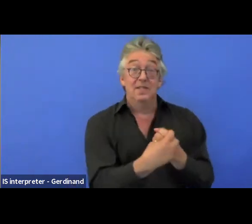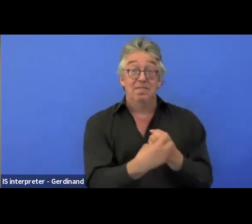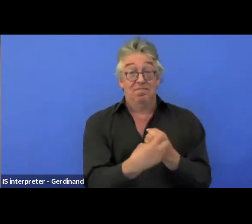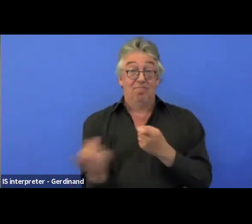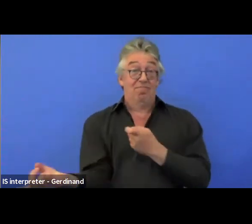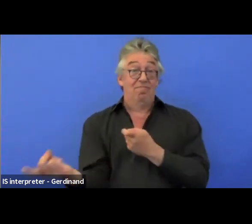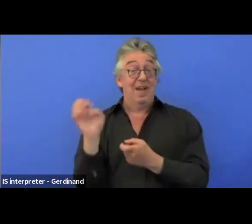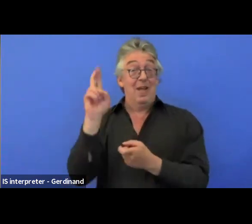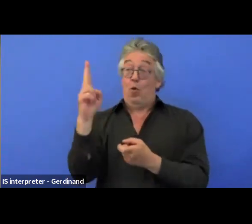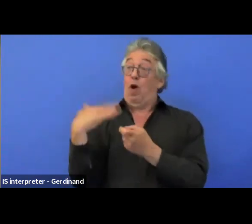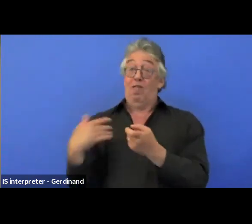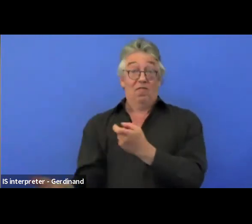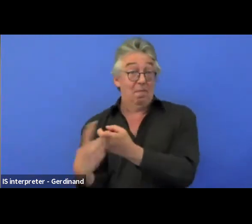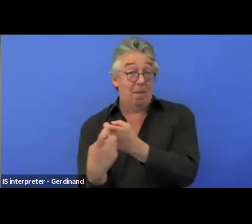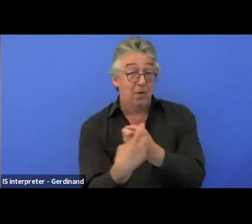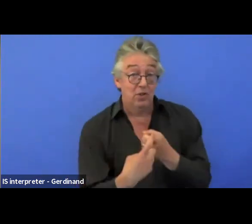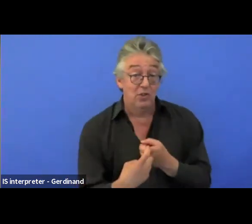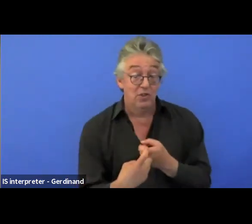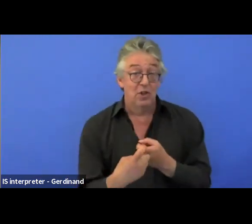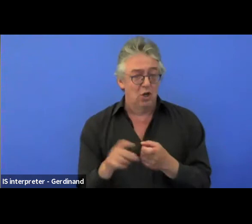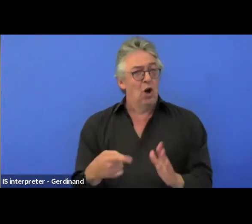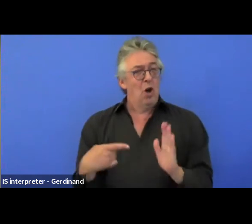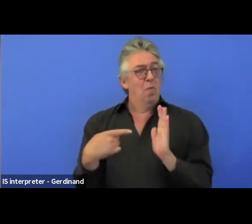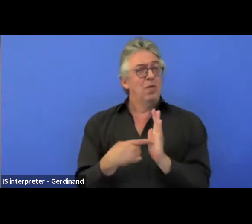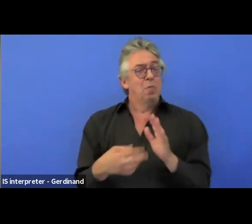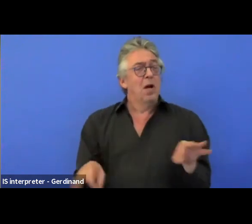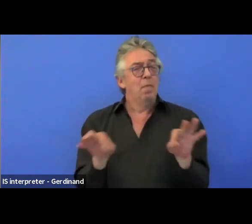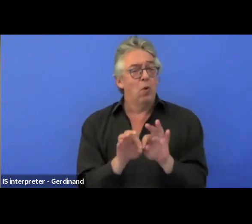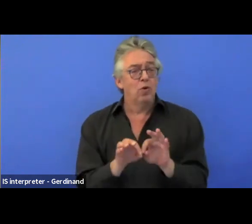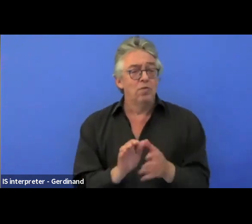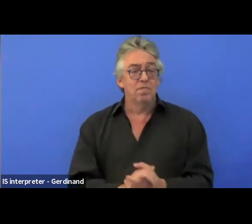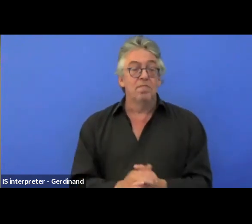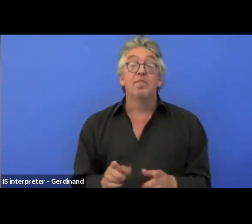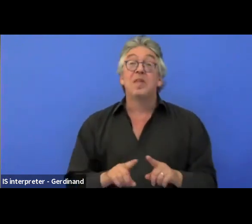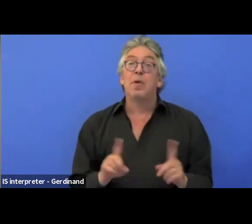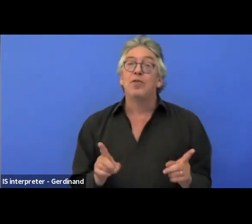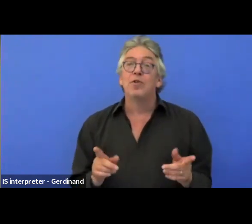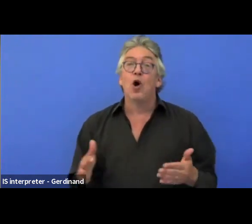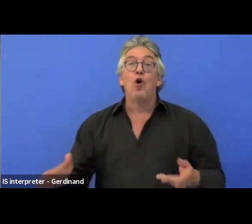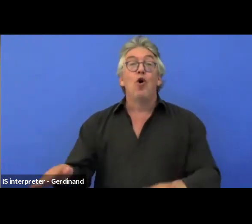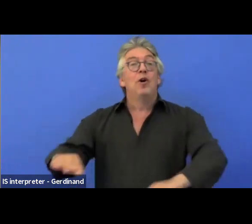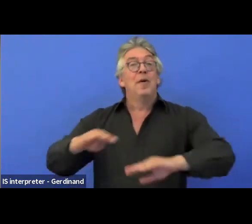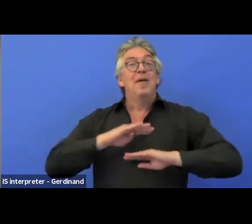It is an essential principle but it is insufficient in terms of consumer participation.